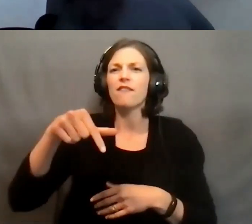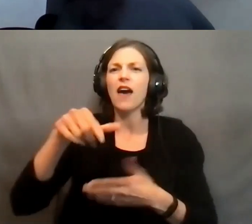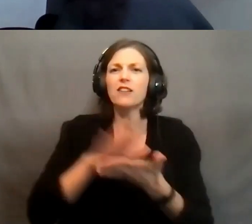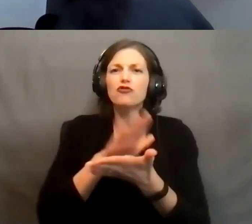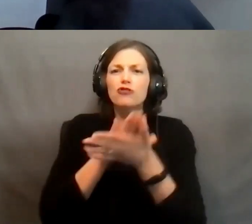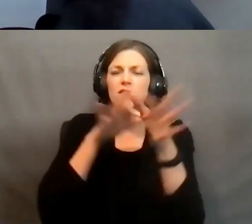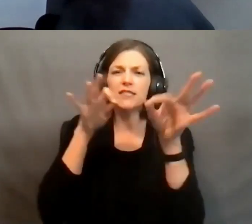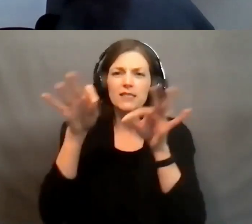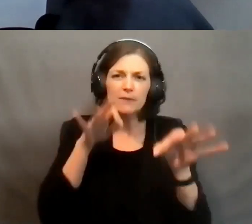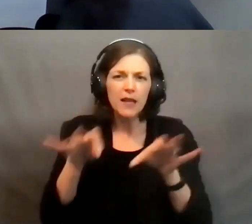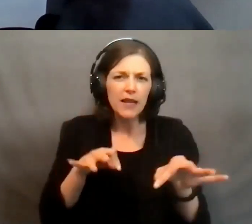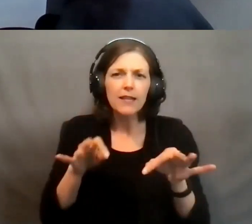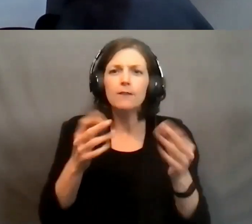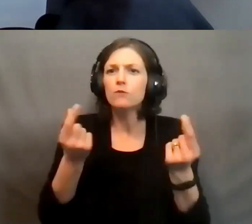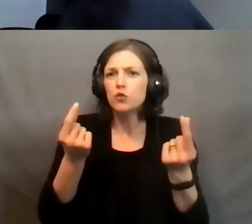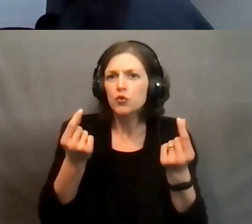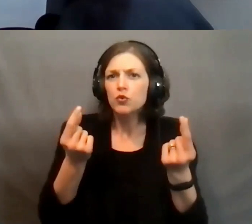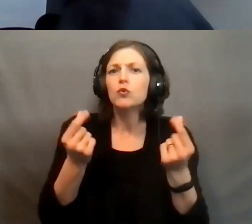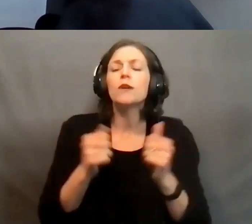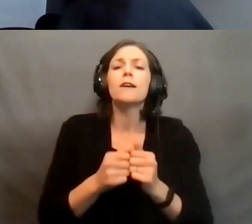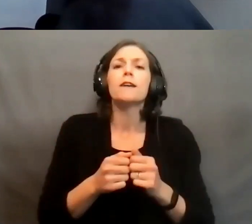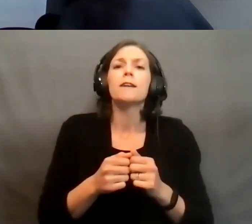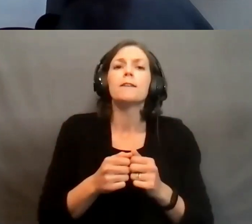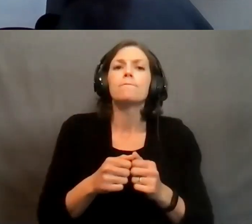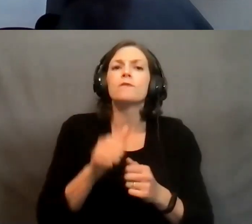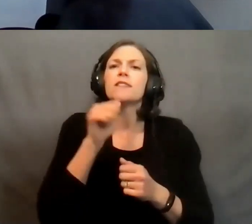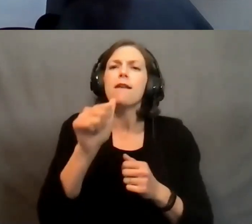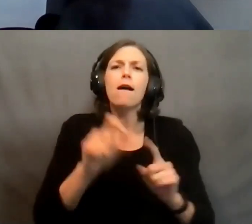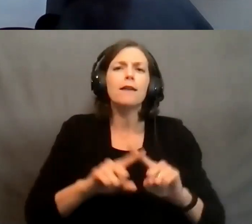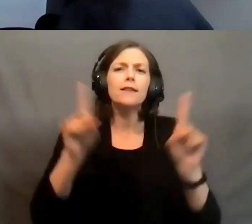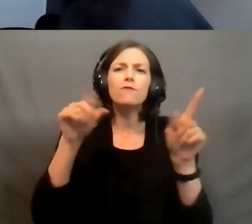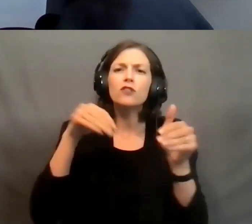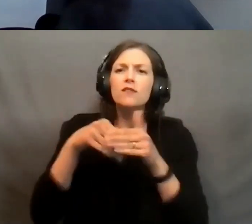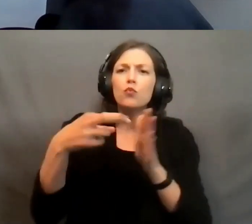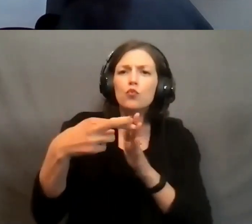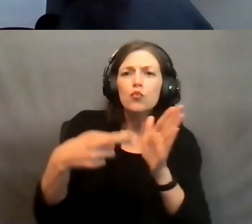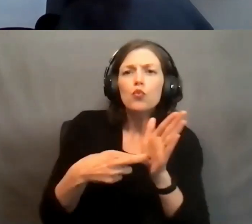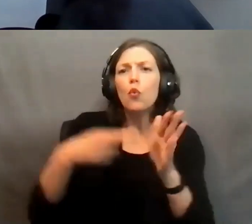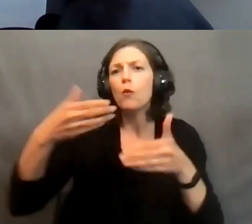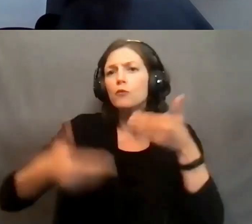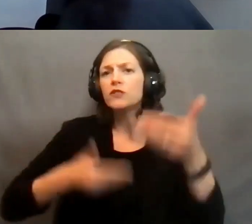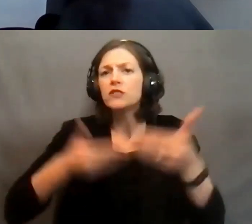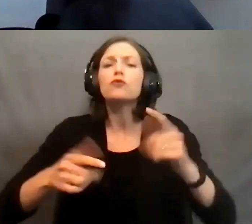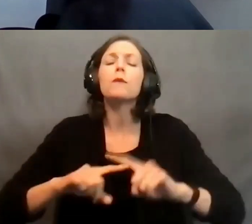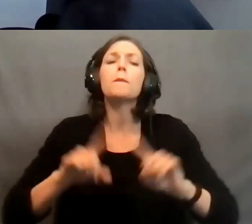13:10:20 isn't a difference in any rule or procedure we do not want to drop